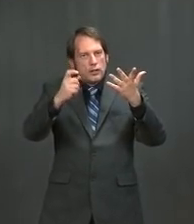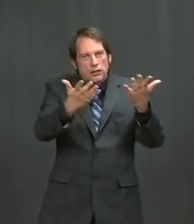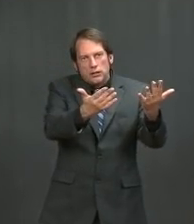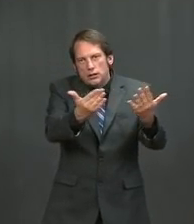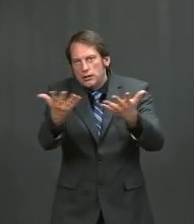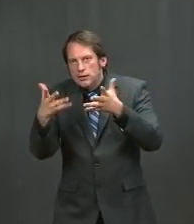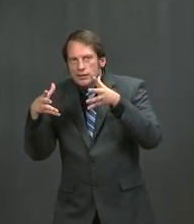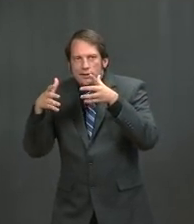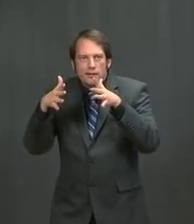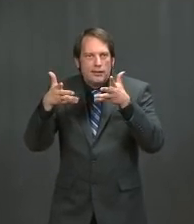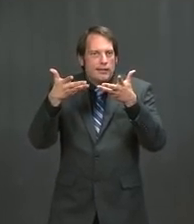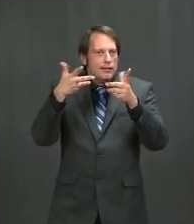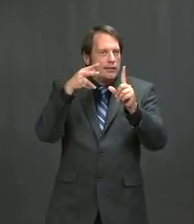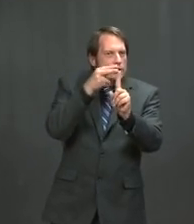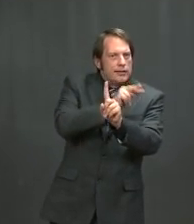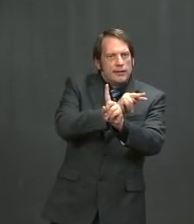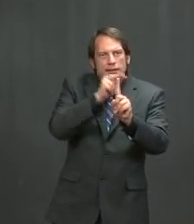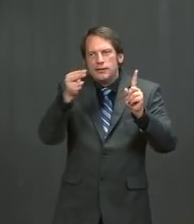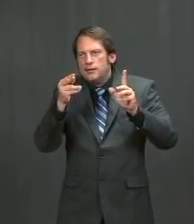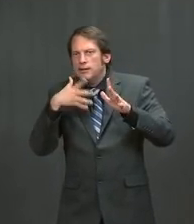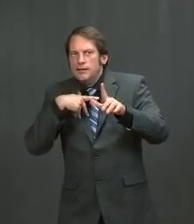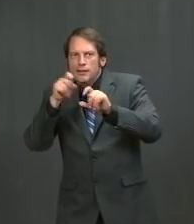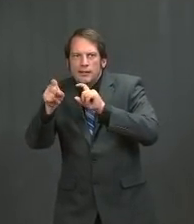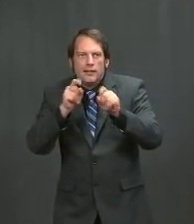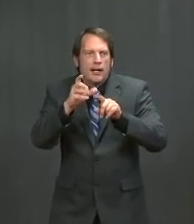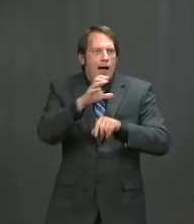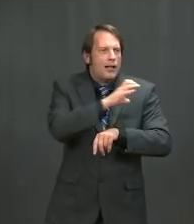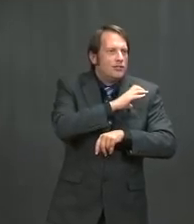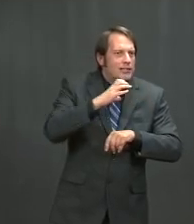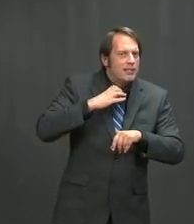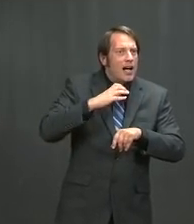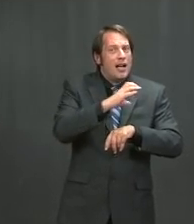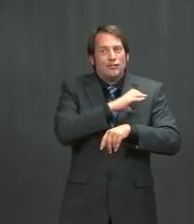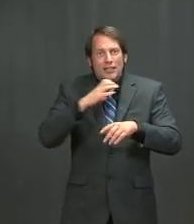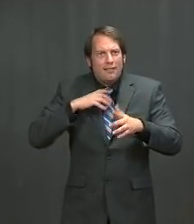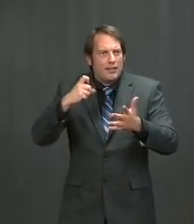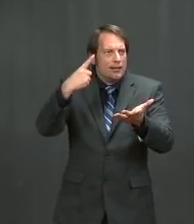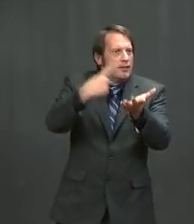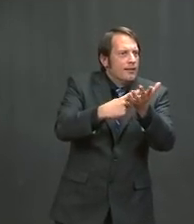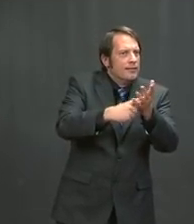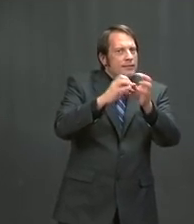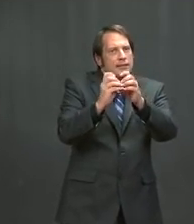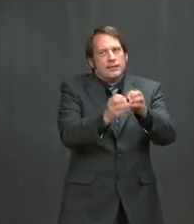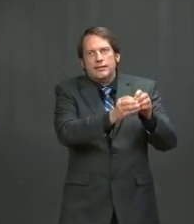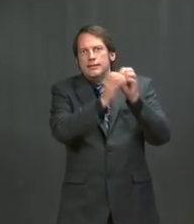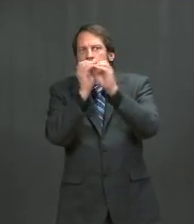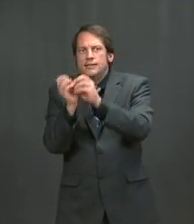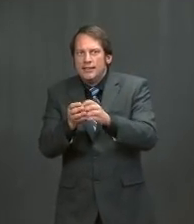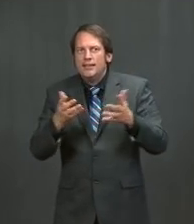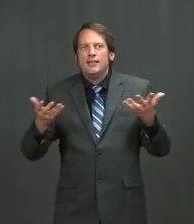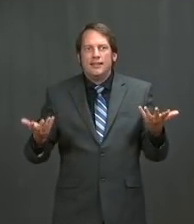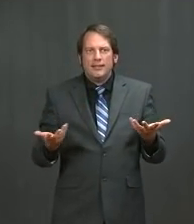including -- with Congress and with leaders in Congress and outspoken members in Congress about whether it should be paid for,